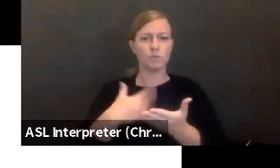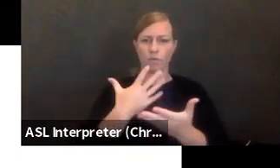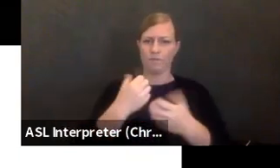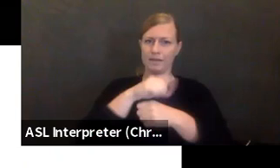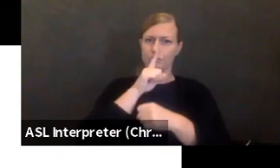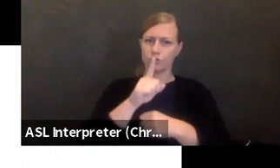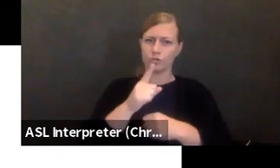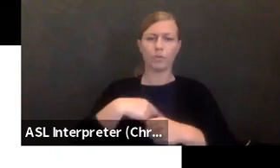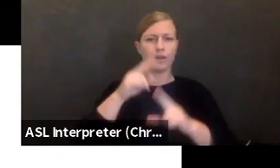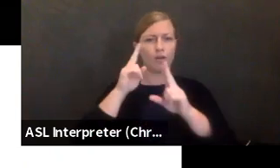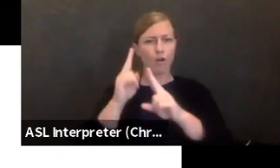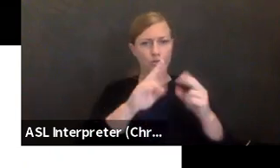investigate resources and understandings for best practices and we'll talk about some of this today.